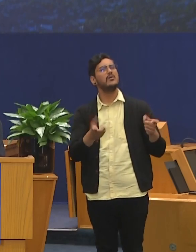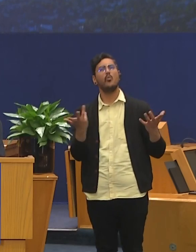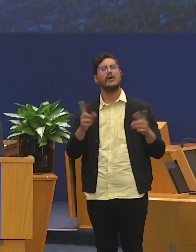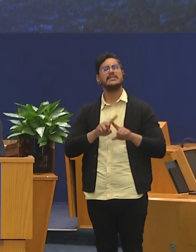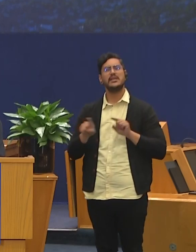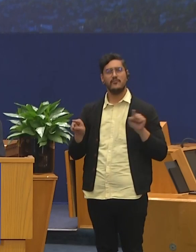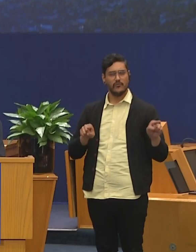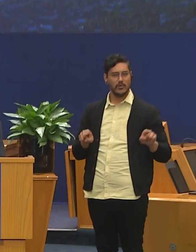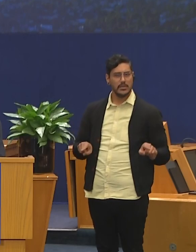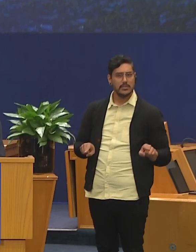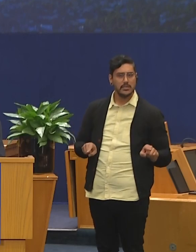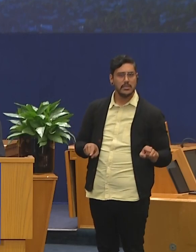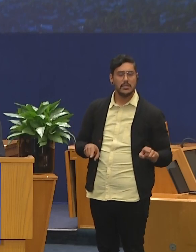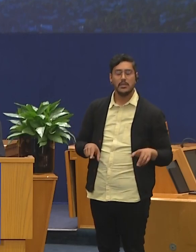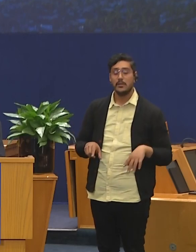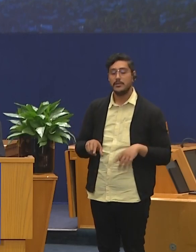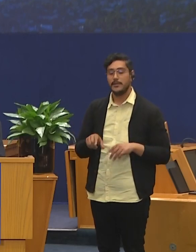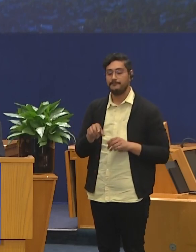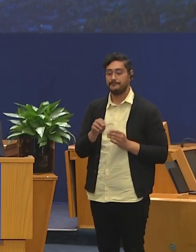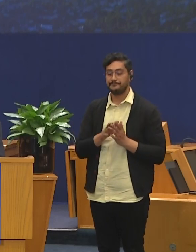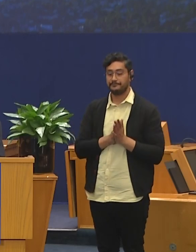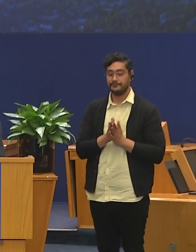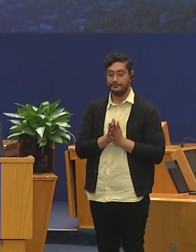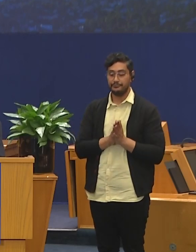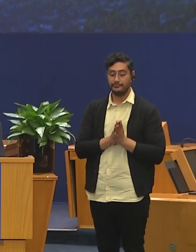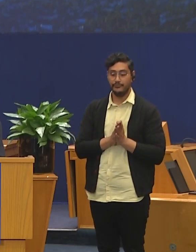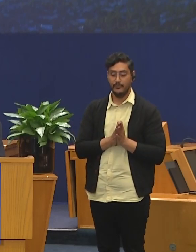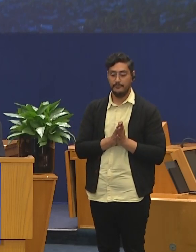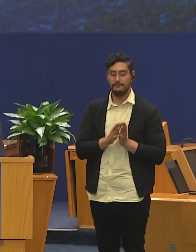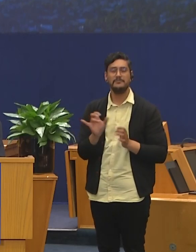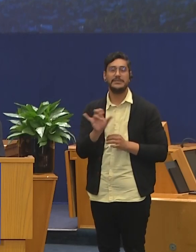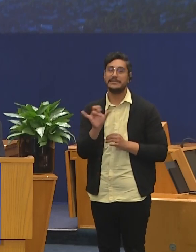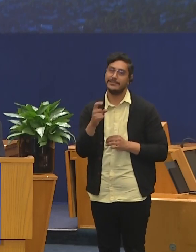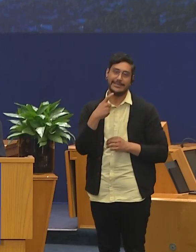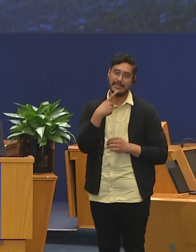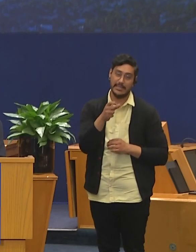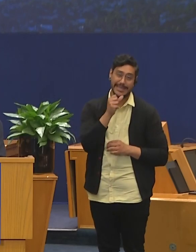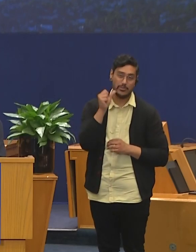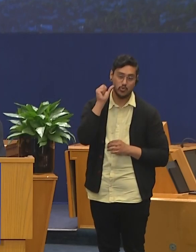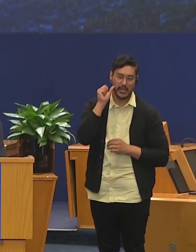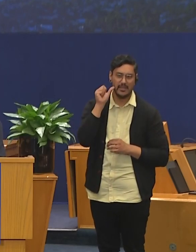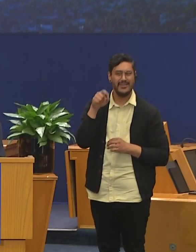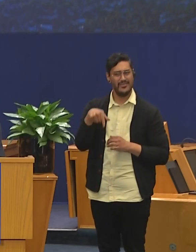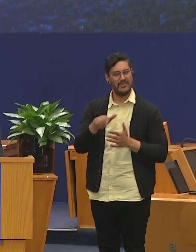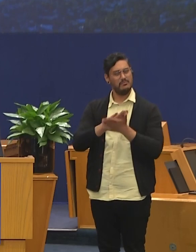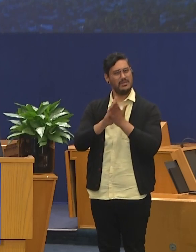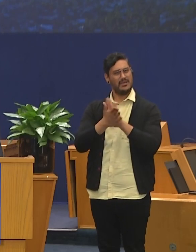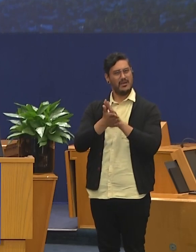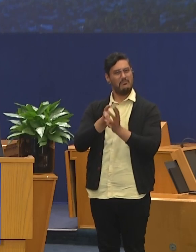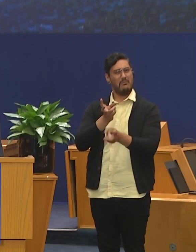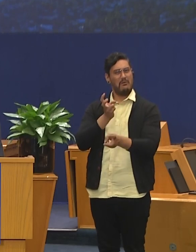OF THE OTHER COMMUNITIES. I WILL SAY THAT AS I NOTED IN